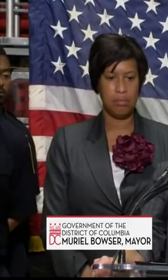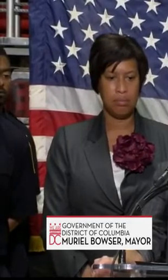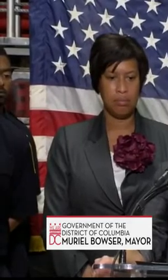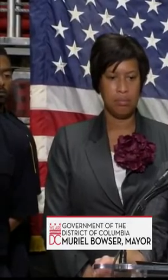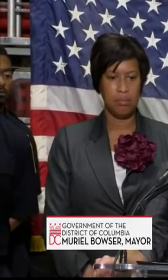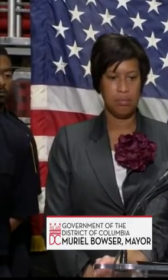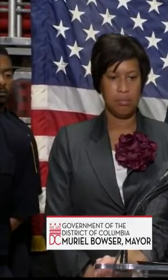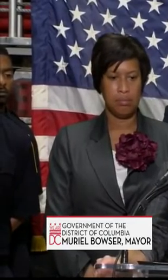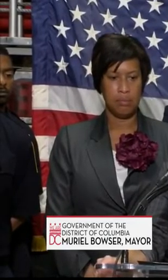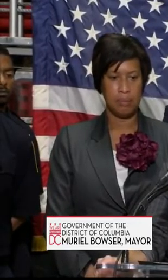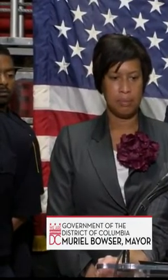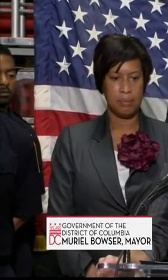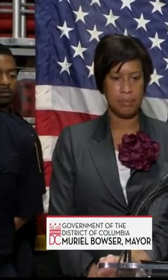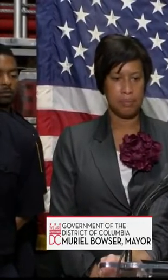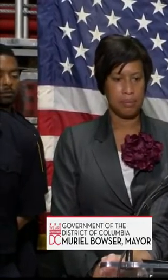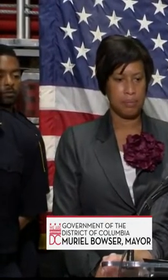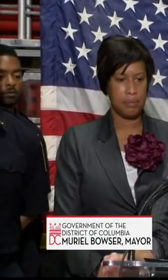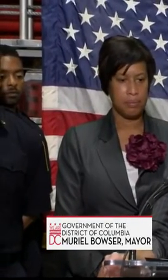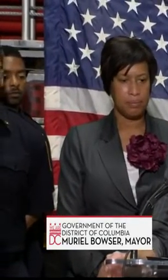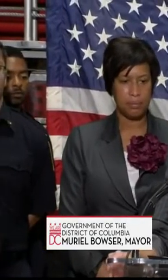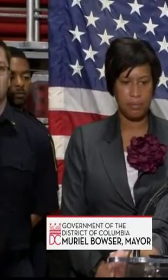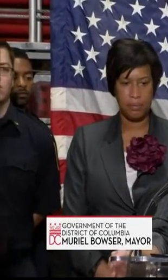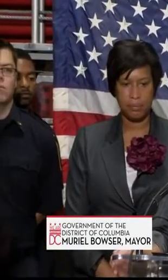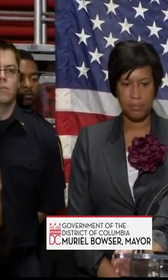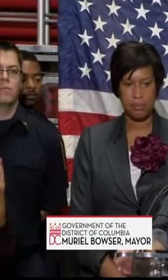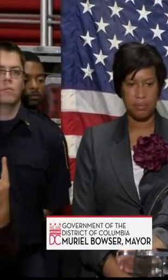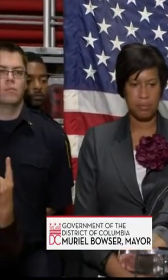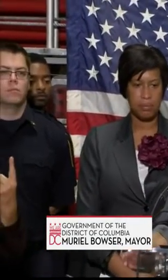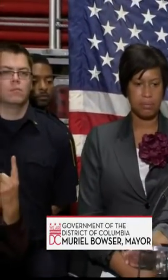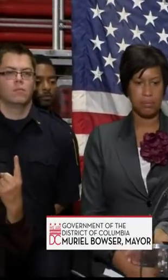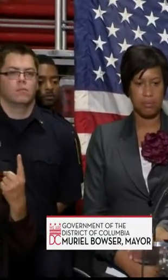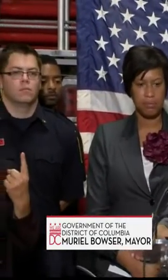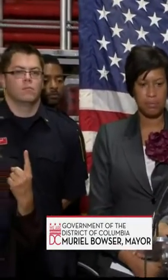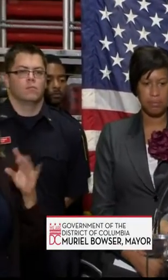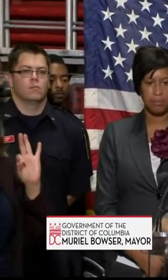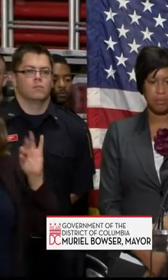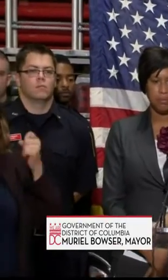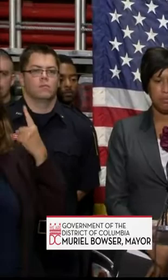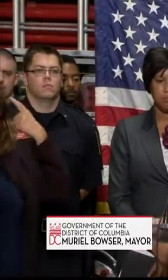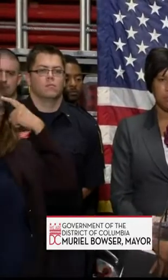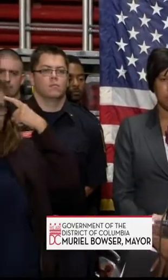ALL HAVE THESE PICTURES IN YOUR MIND, AS NATURALLY EVERYONE FLED